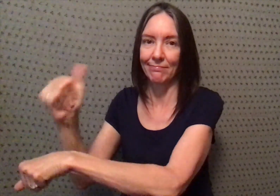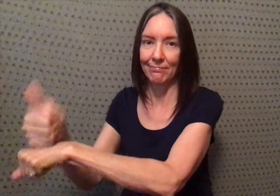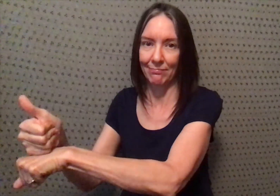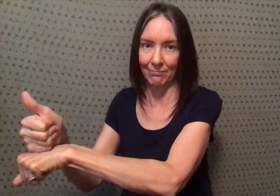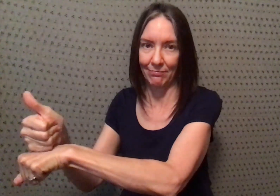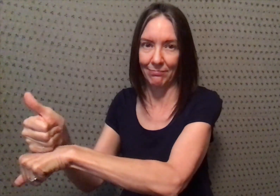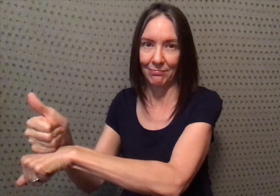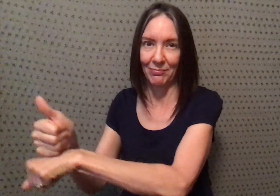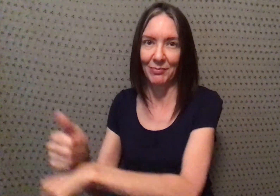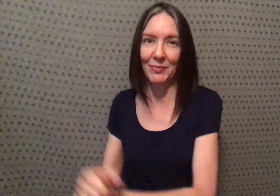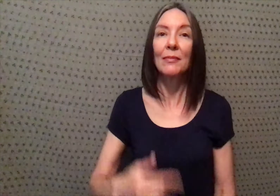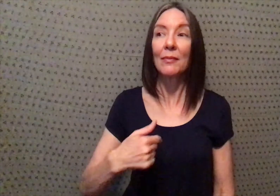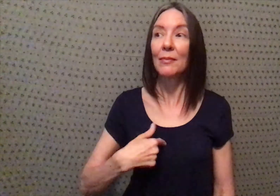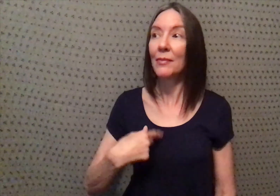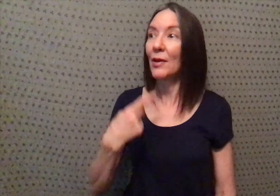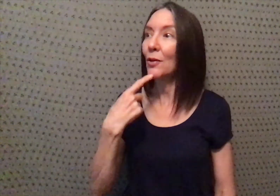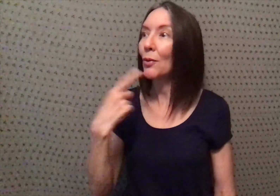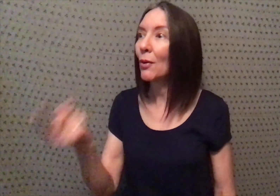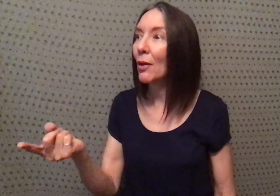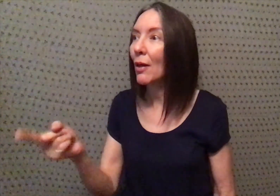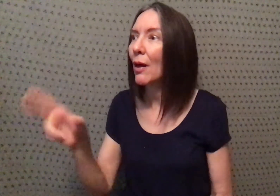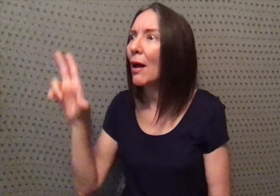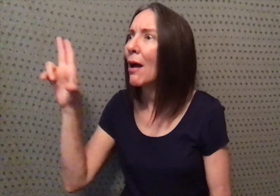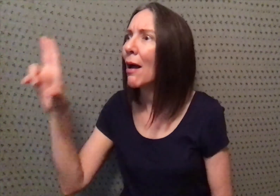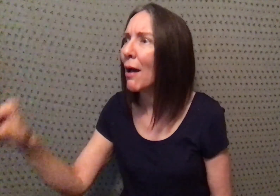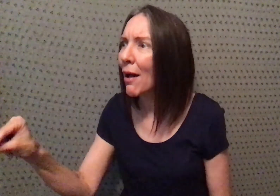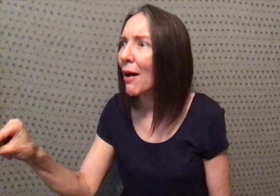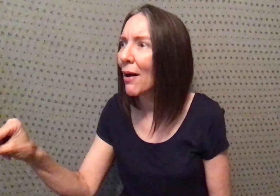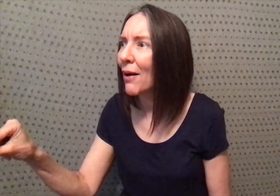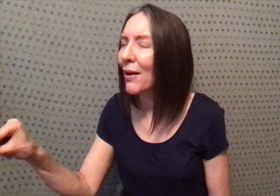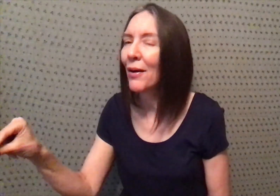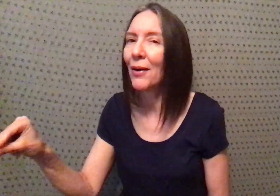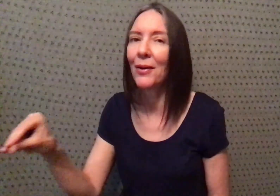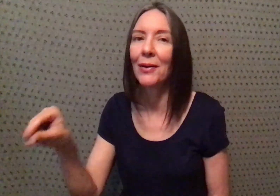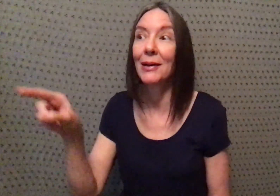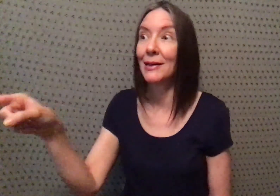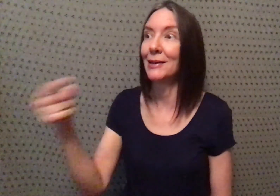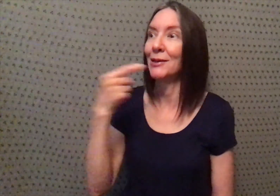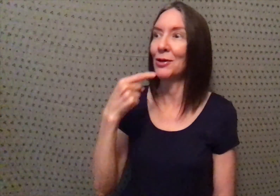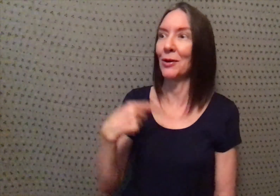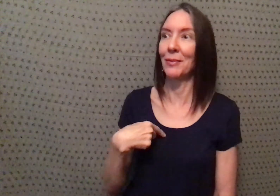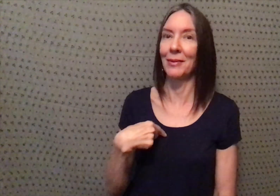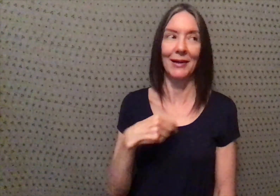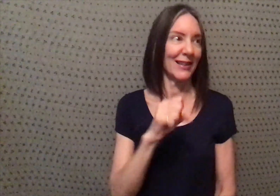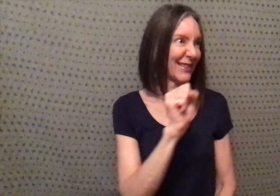there. I told them "no" and they told me